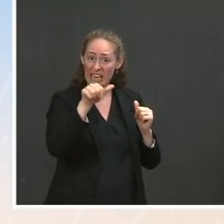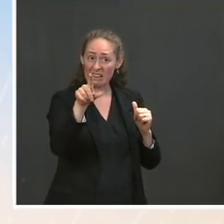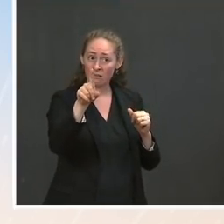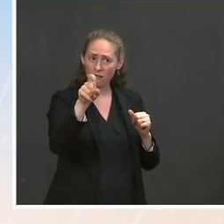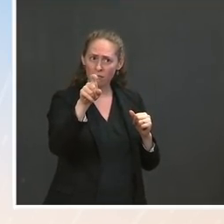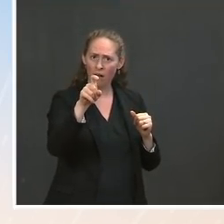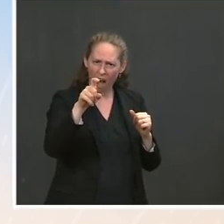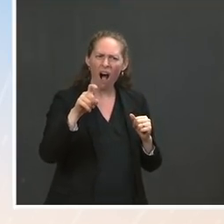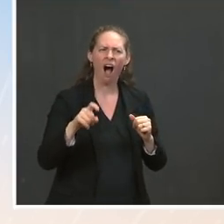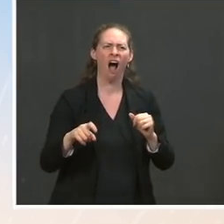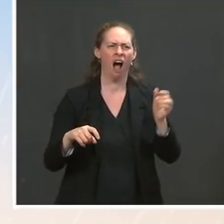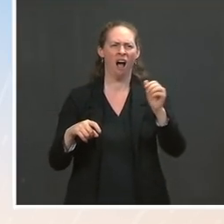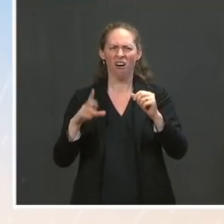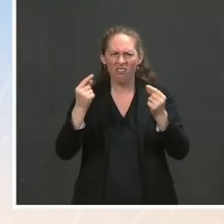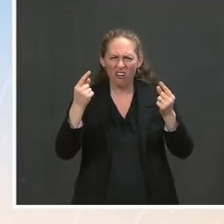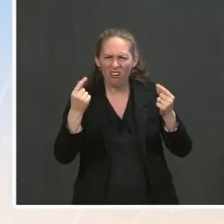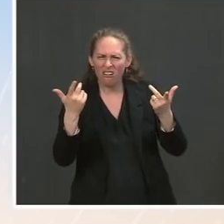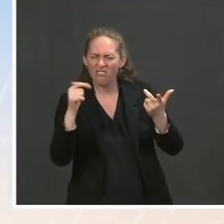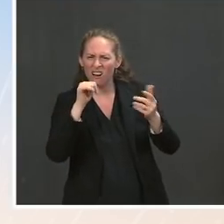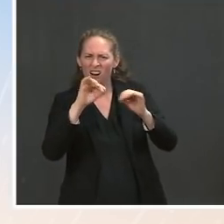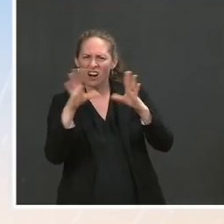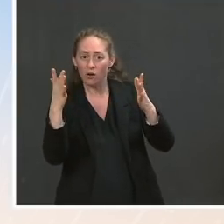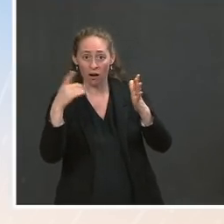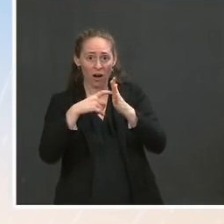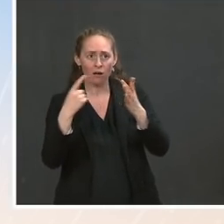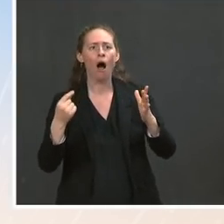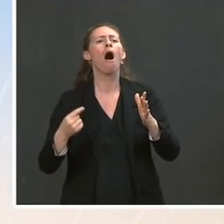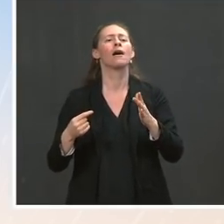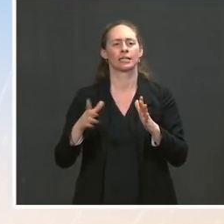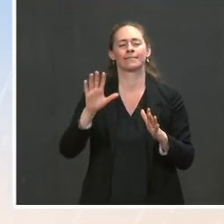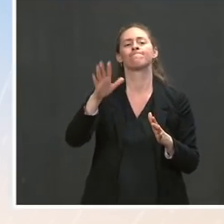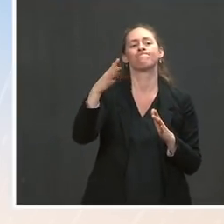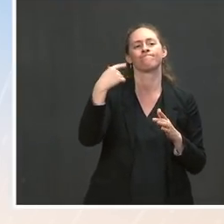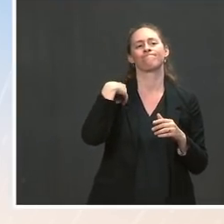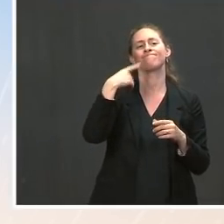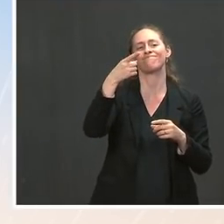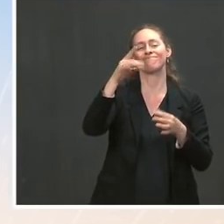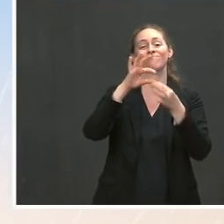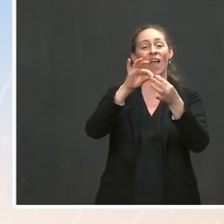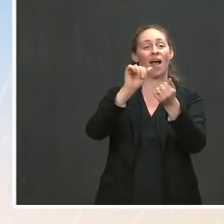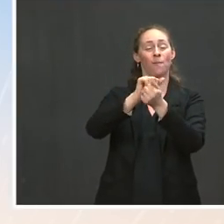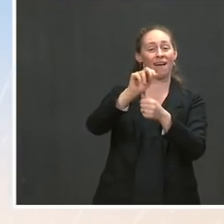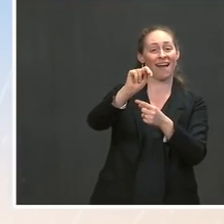I don't know that we're making NFL policy from here, but it is certainly recommended by public health officials,